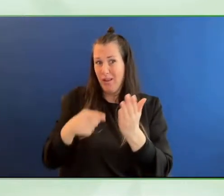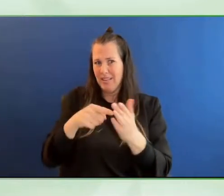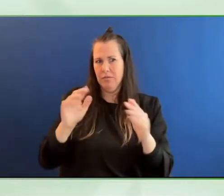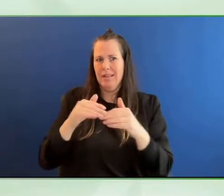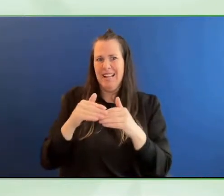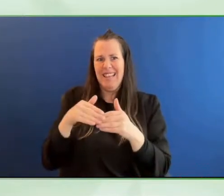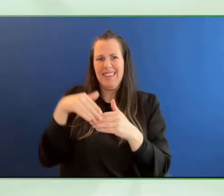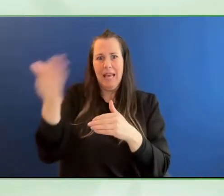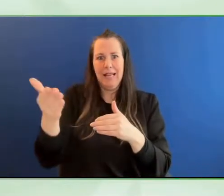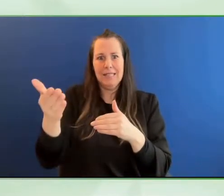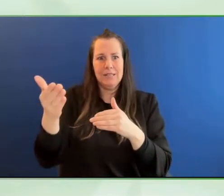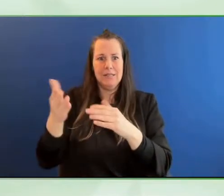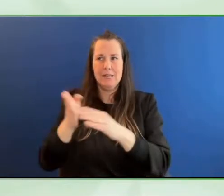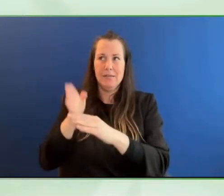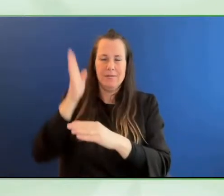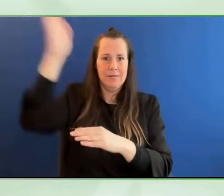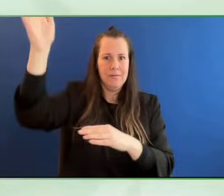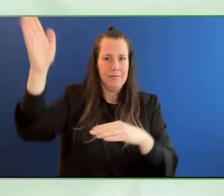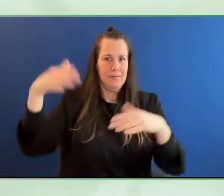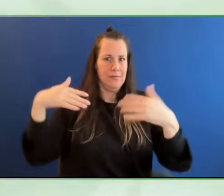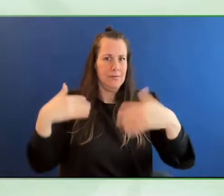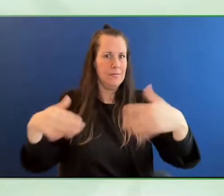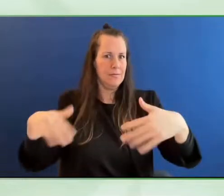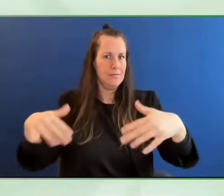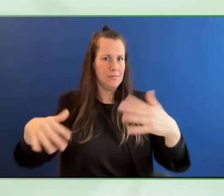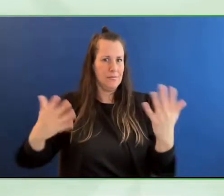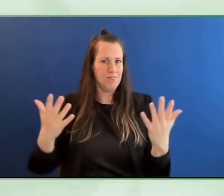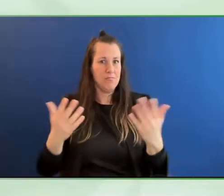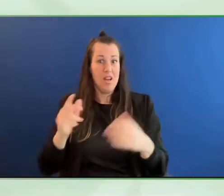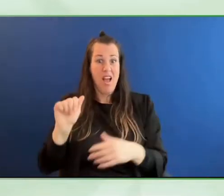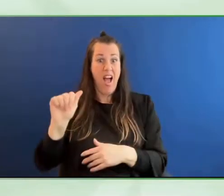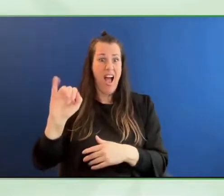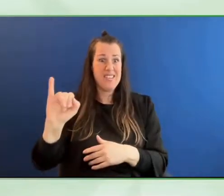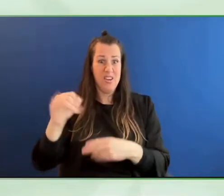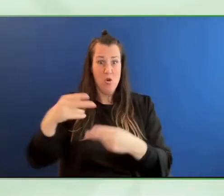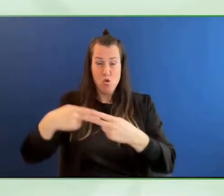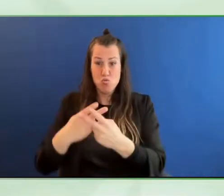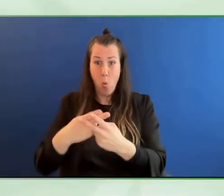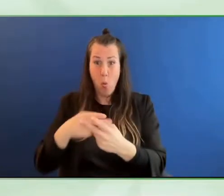But you really want them to come up with an excellent theme that works well with the drama.